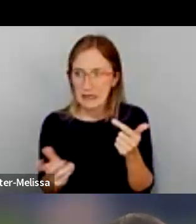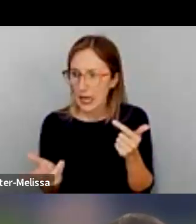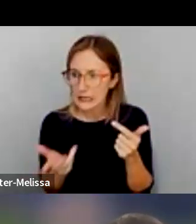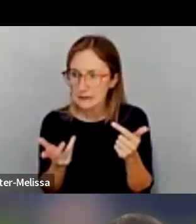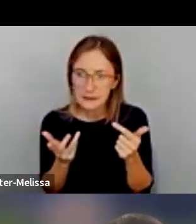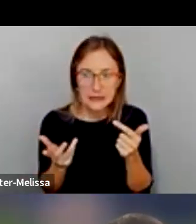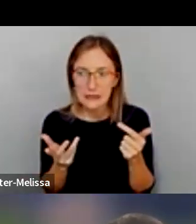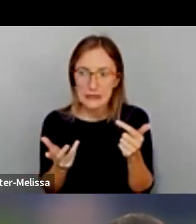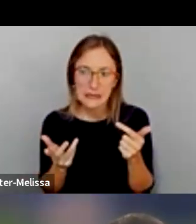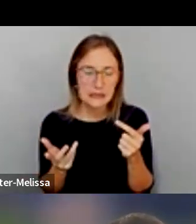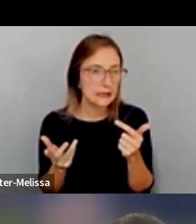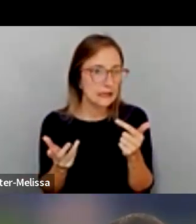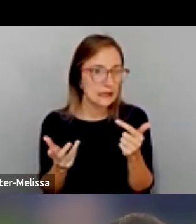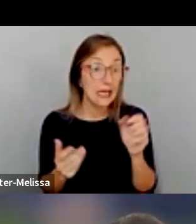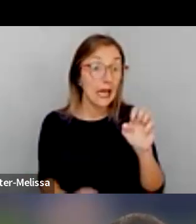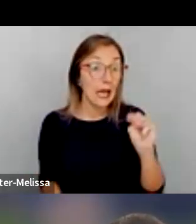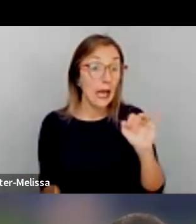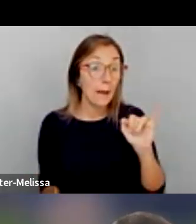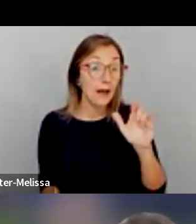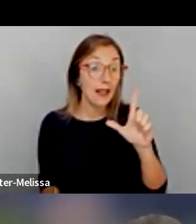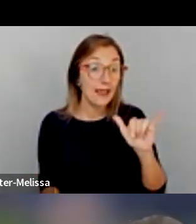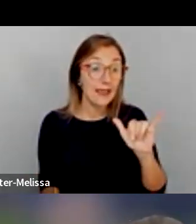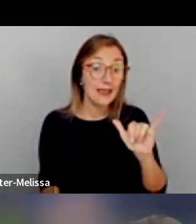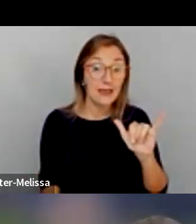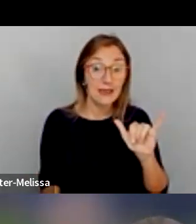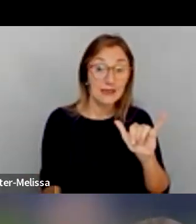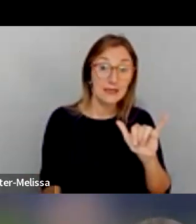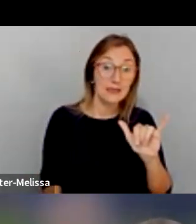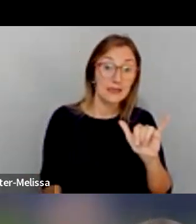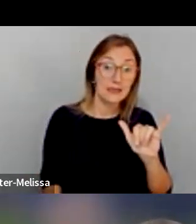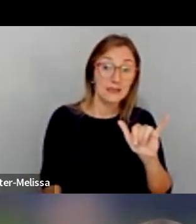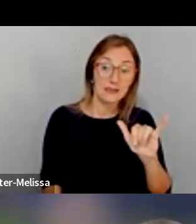I also love a corn maze.